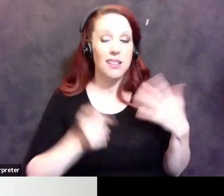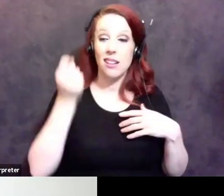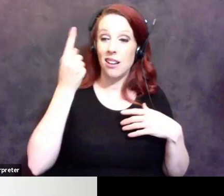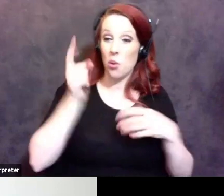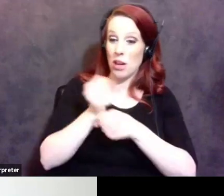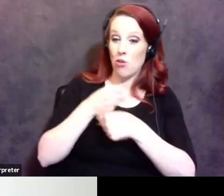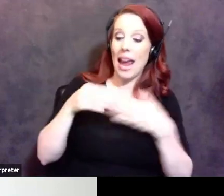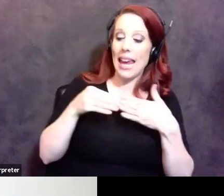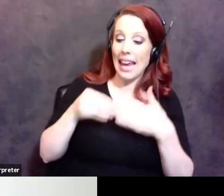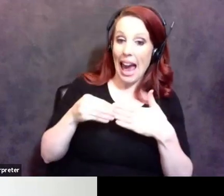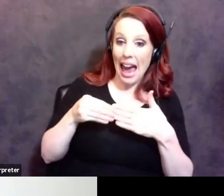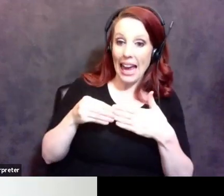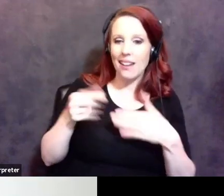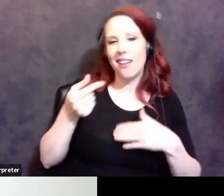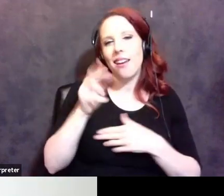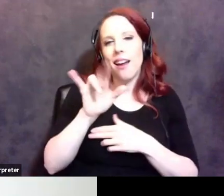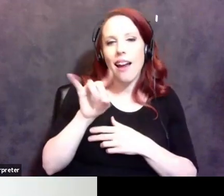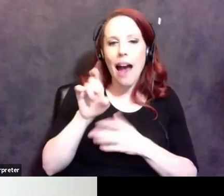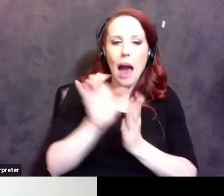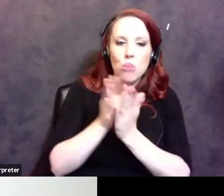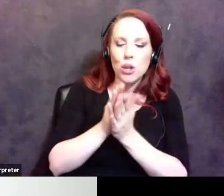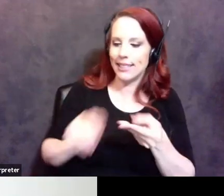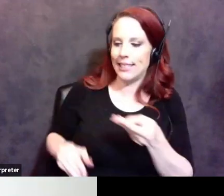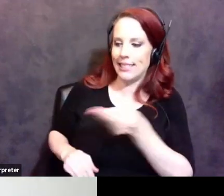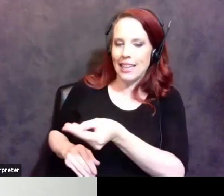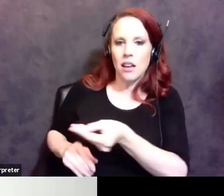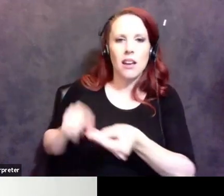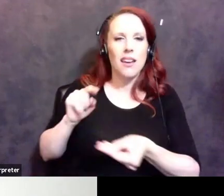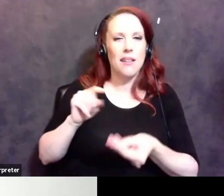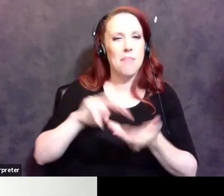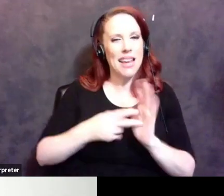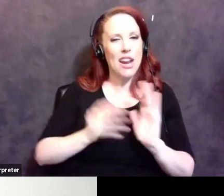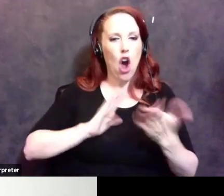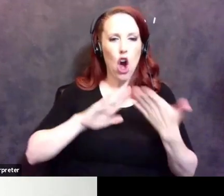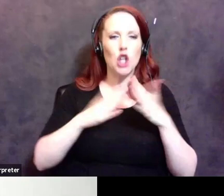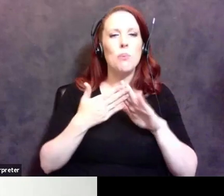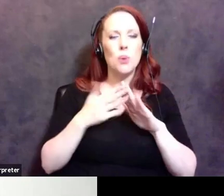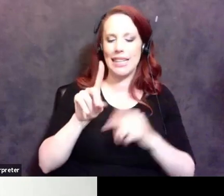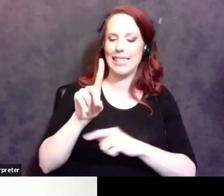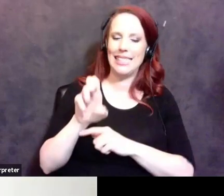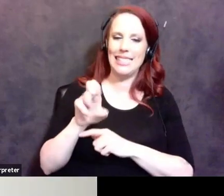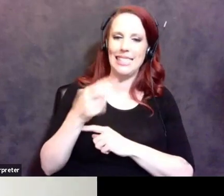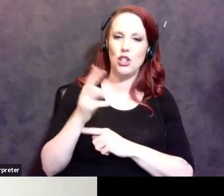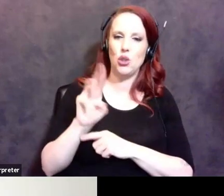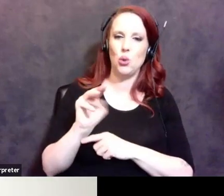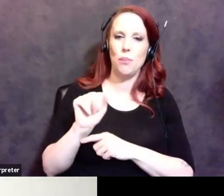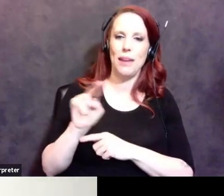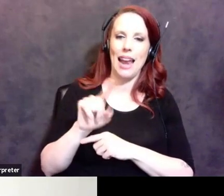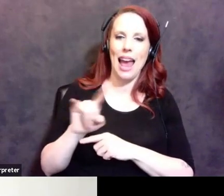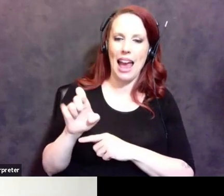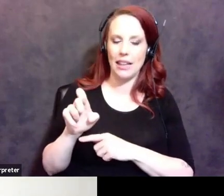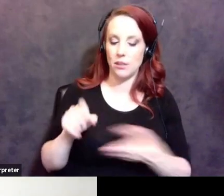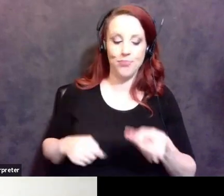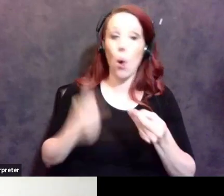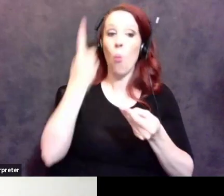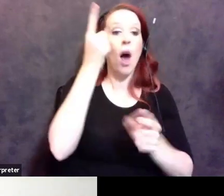it is another way of dehumanizing the community. There is one right way to do things and here are all of